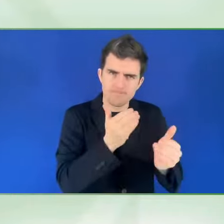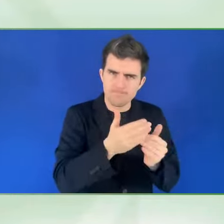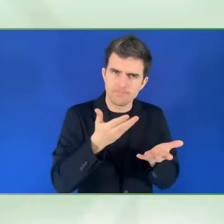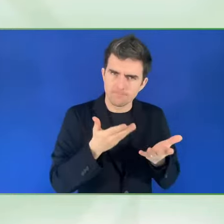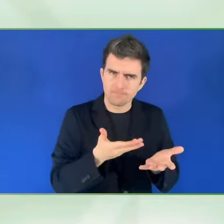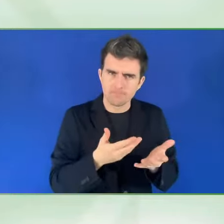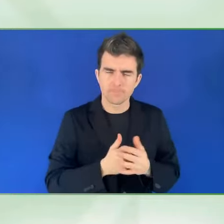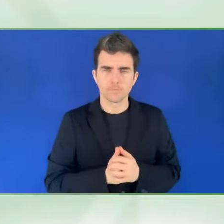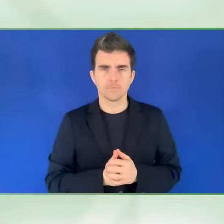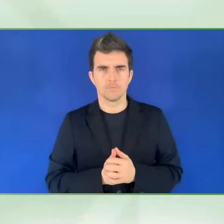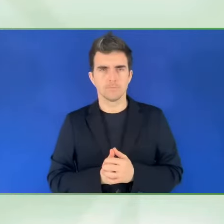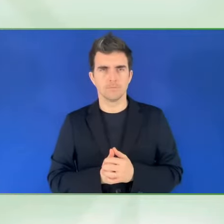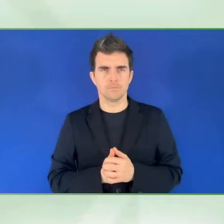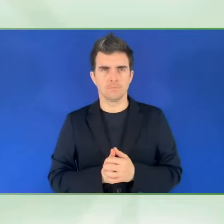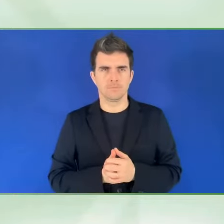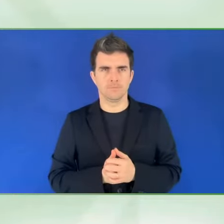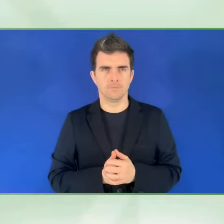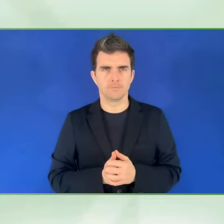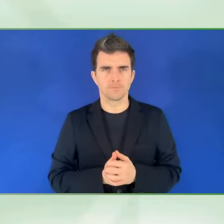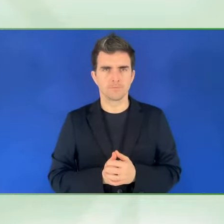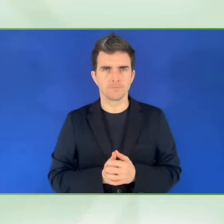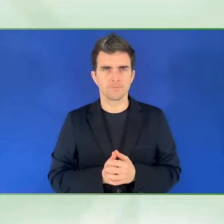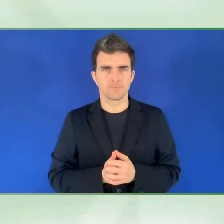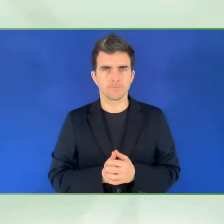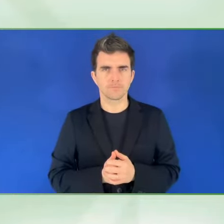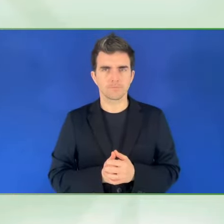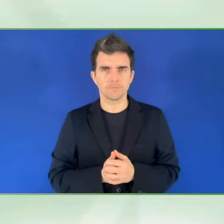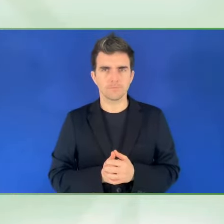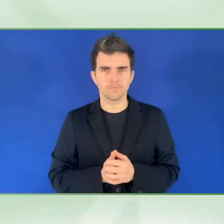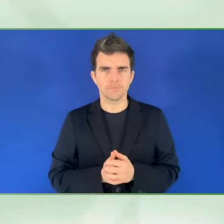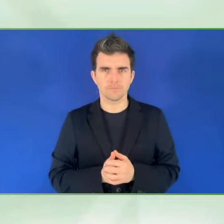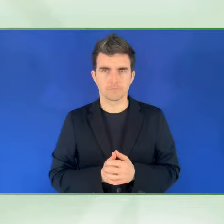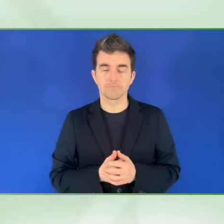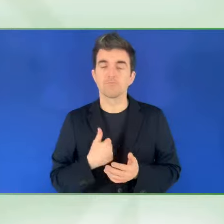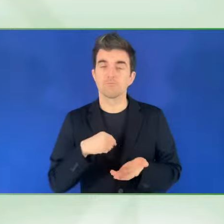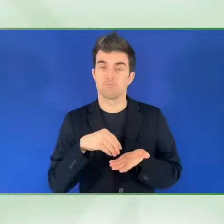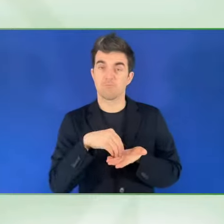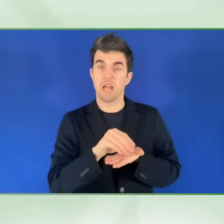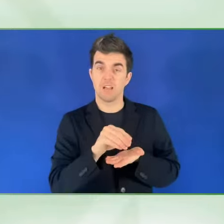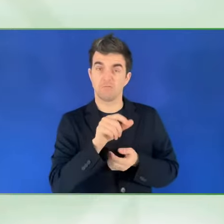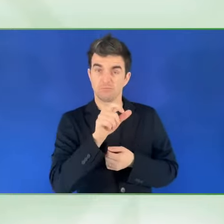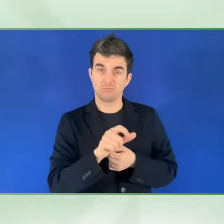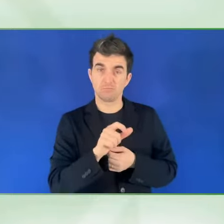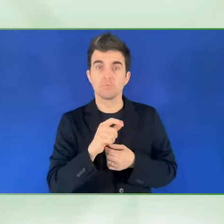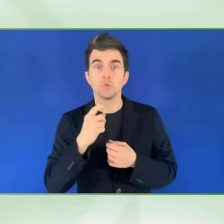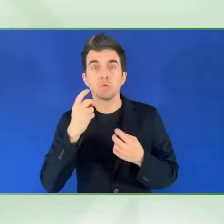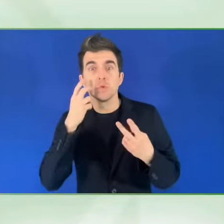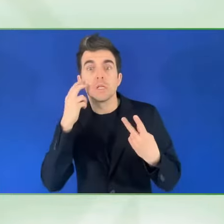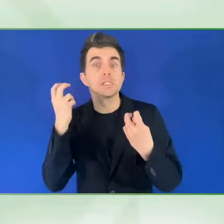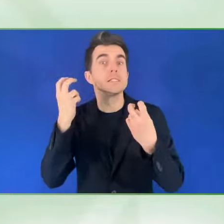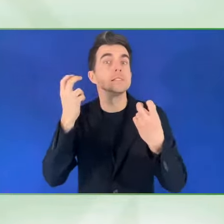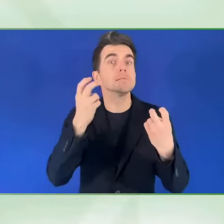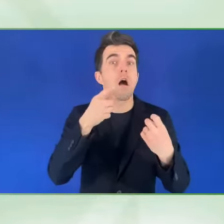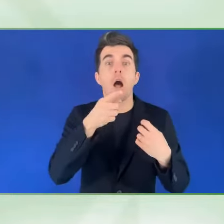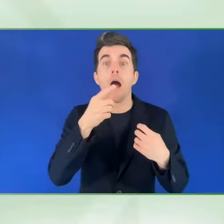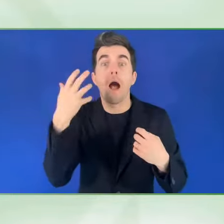I want to introduce to you our most recent projects in the cultural area. The first one is our theatre festival. Accessible of course, theatre festival, called ETA. In Brazil, the majority of people with disabilities lived in a region with poor internet connection. So, during the pandemic, they also faced a lack of accessibility and communications in relation to the COVID. So, during the pandemic, in 2020, the people created a platform called inclusive fibre connection that offers simultaneously for different types of accessibility.